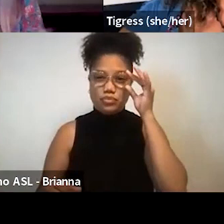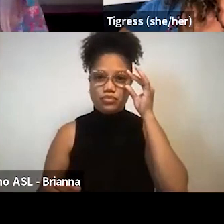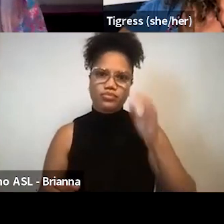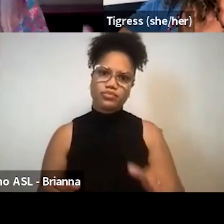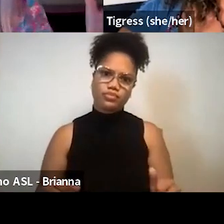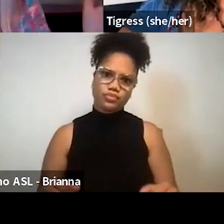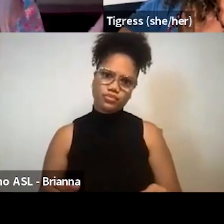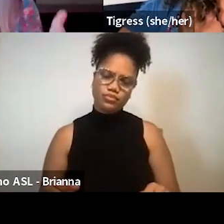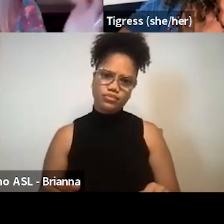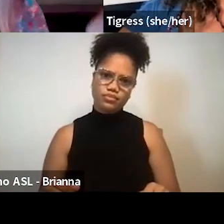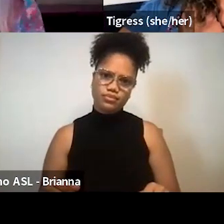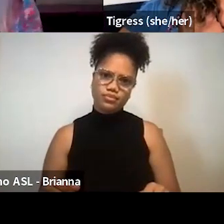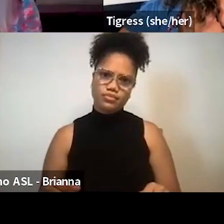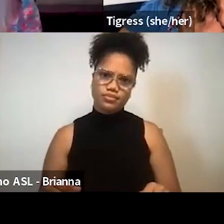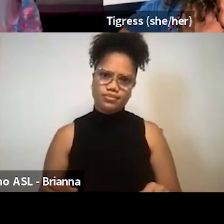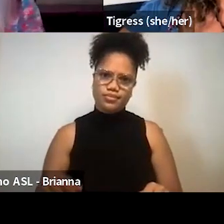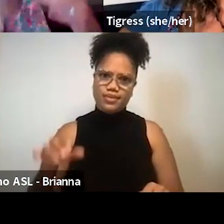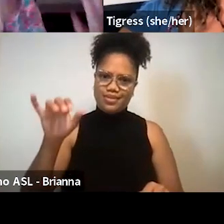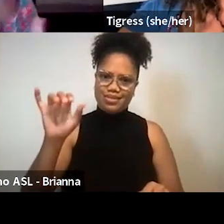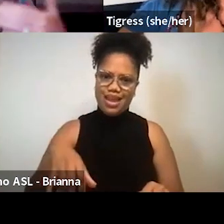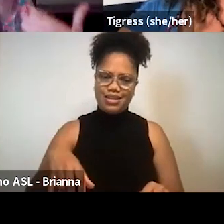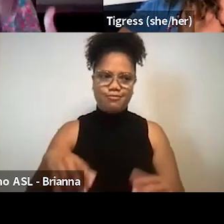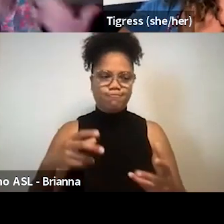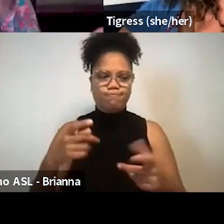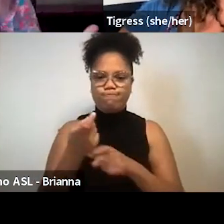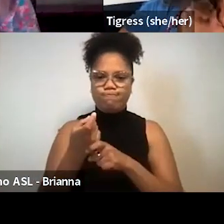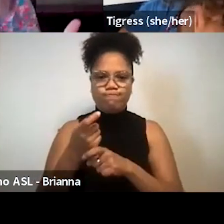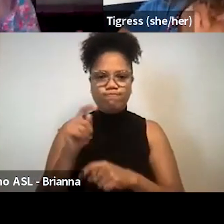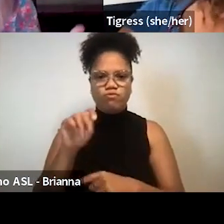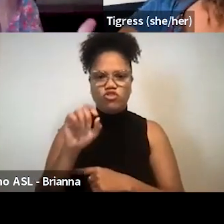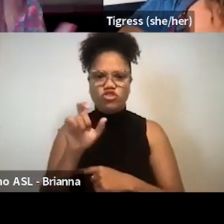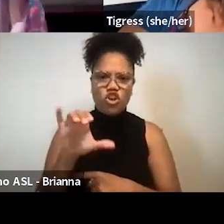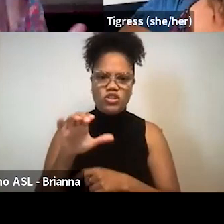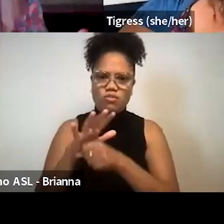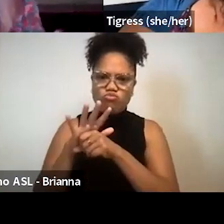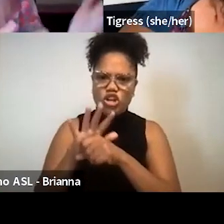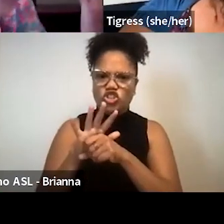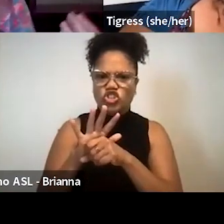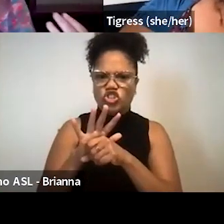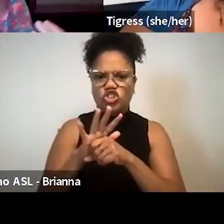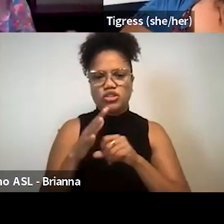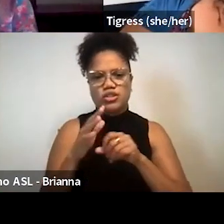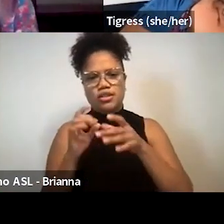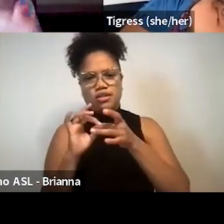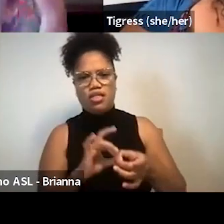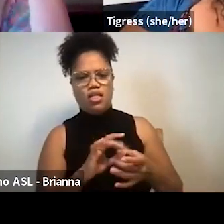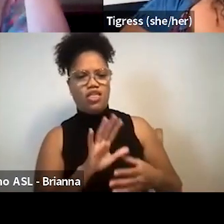true sort of toxic pressures related to how they appear. And that sort of links back to what I was saying earlier in terms